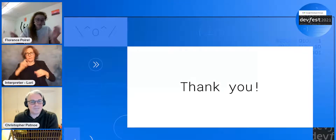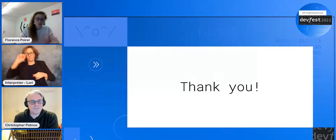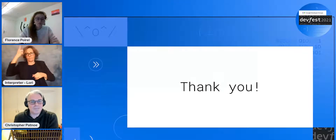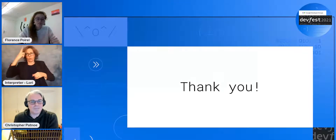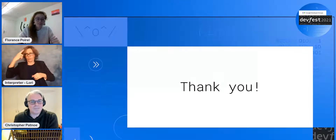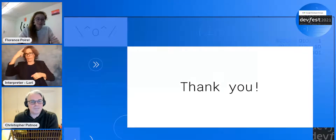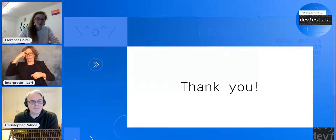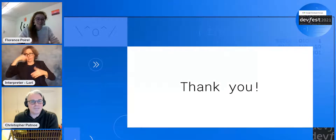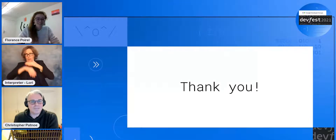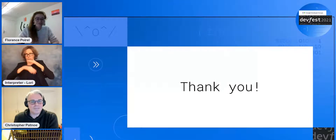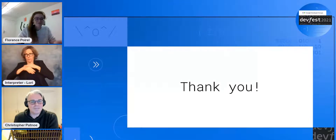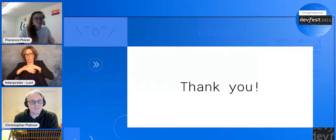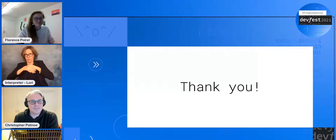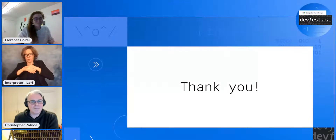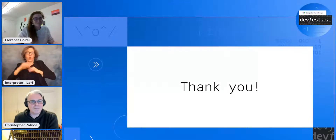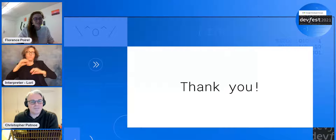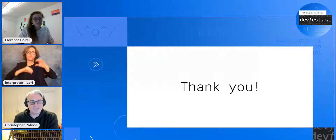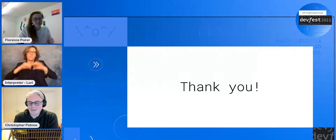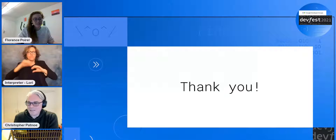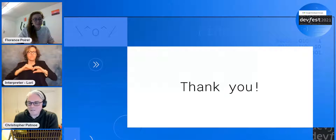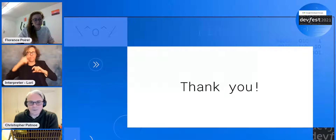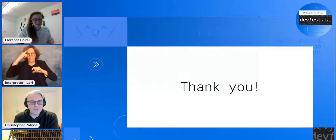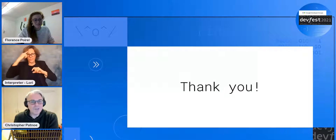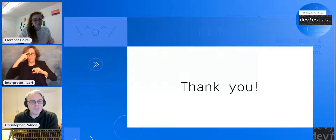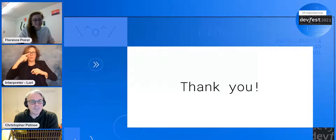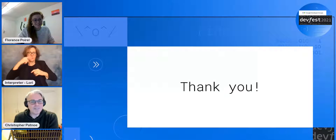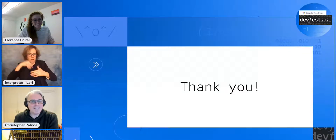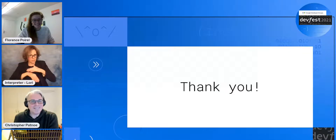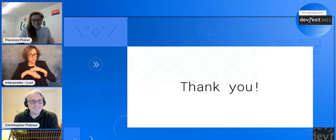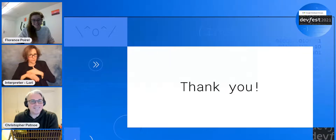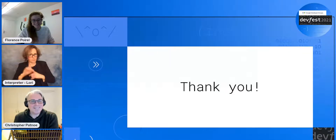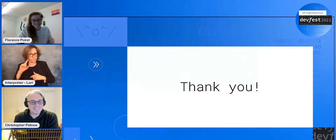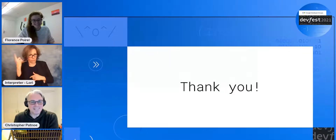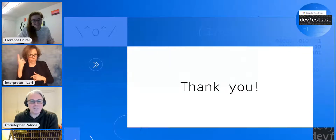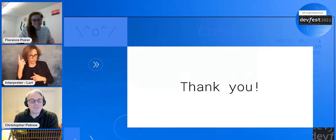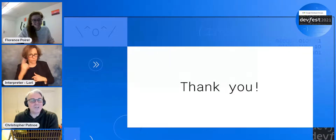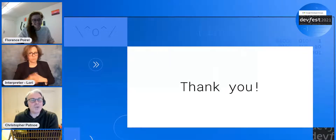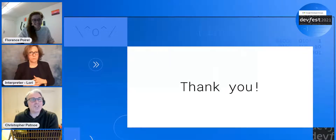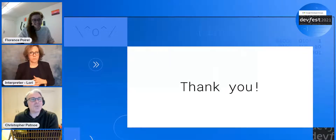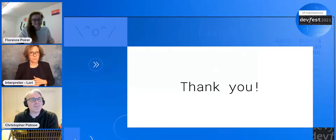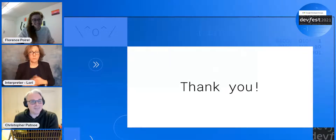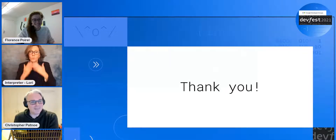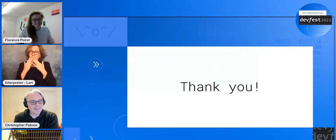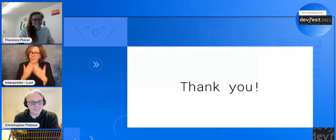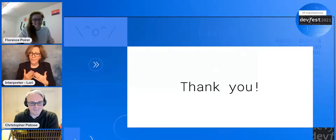development in general. So thank you so much for that. I look forward to doing this with you.